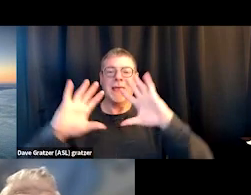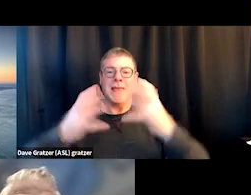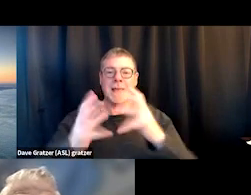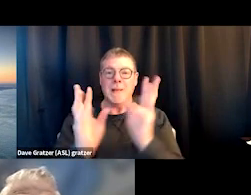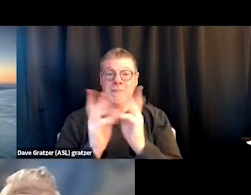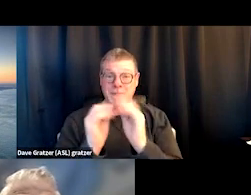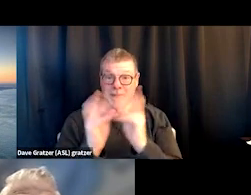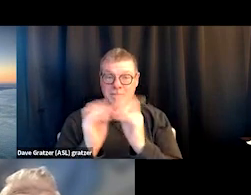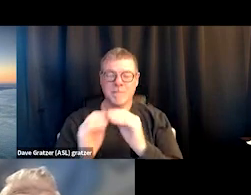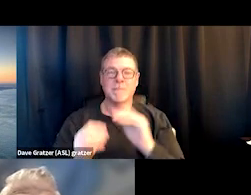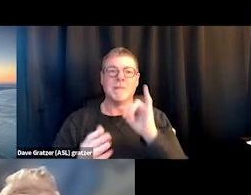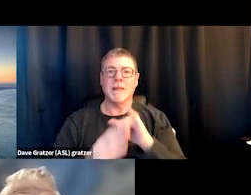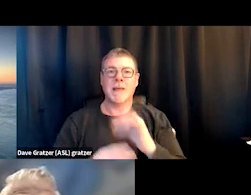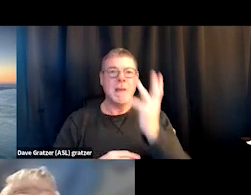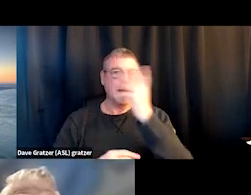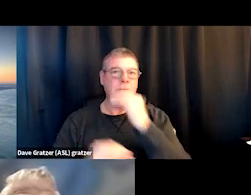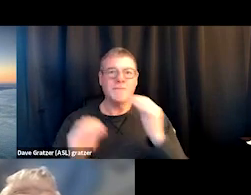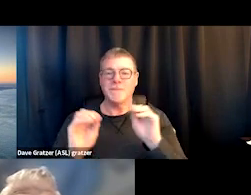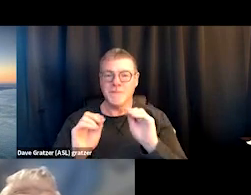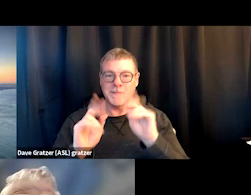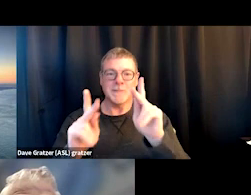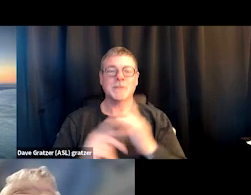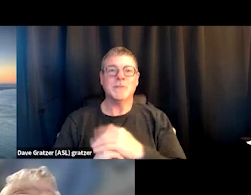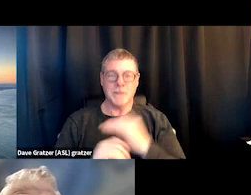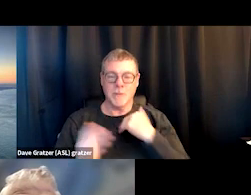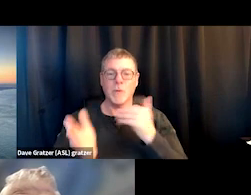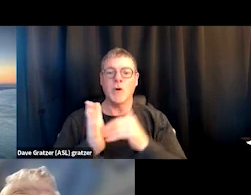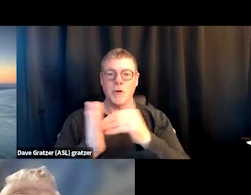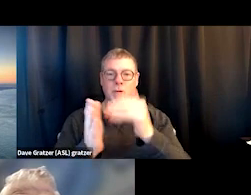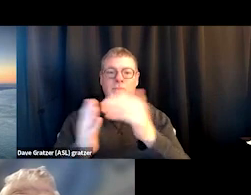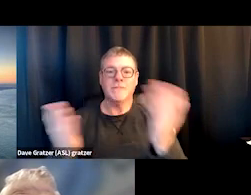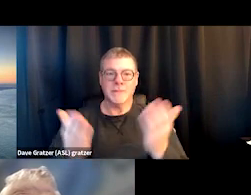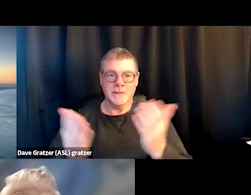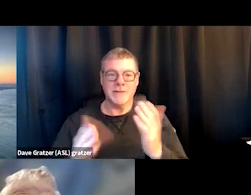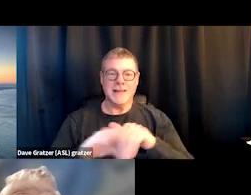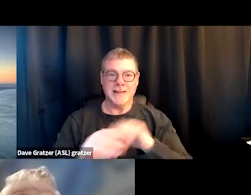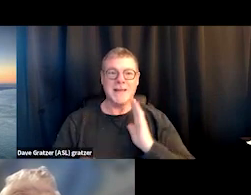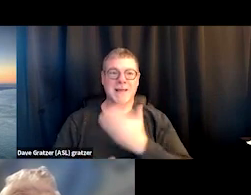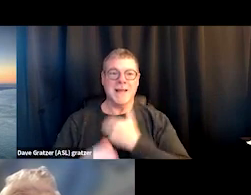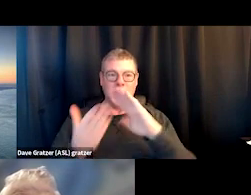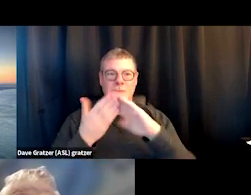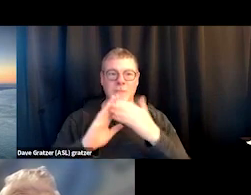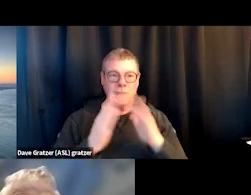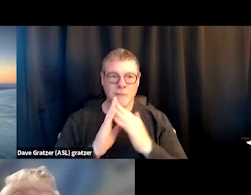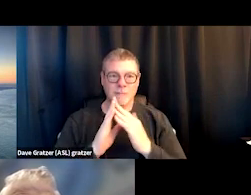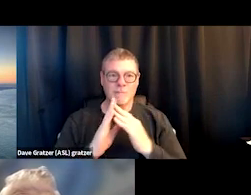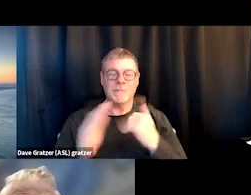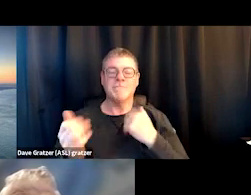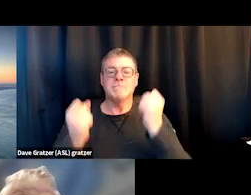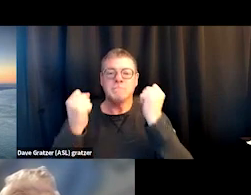which is just a beautiful opportunity we do quite often here in our community, where we bring together many nonprofits,